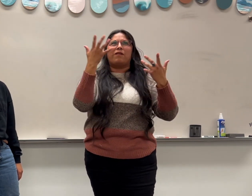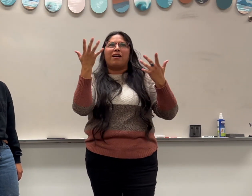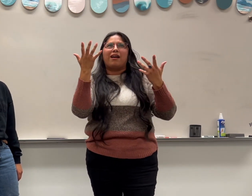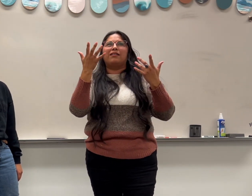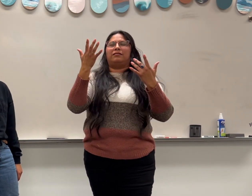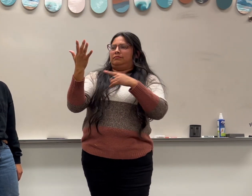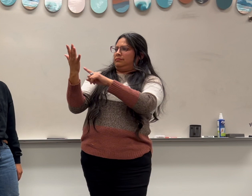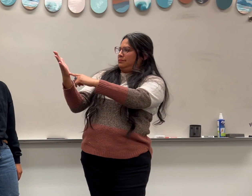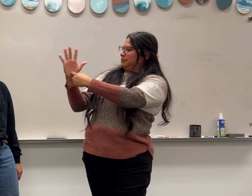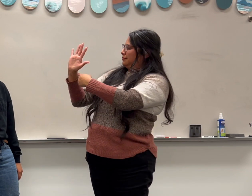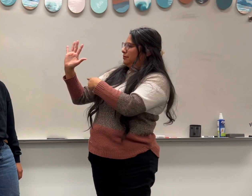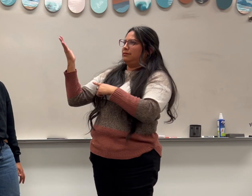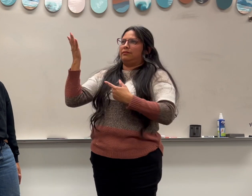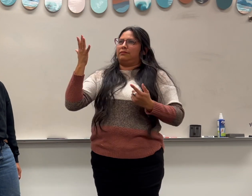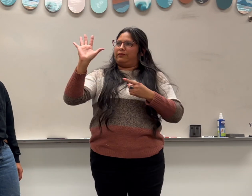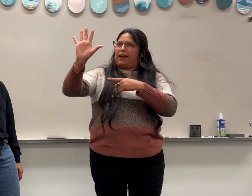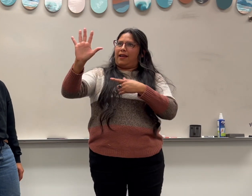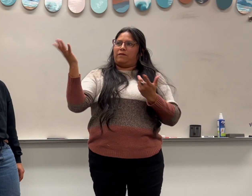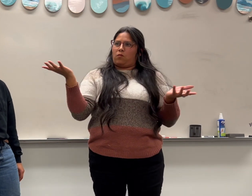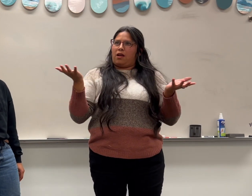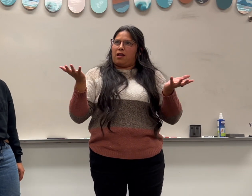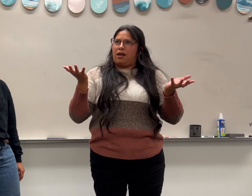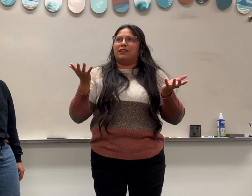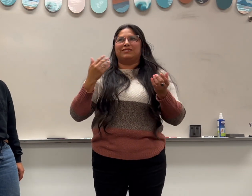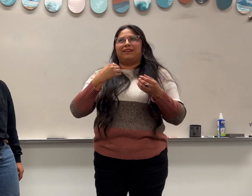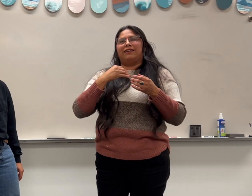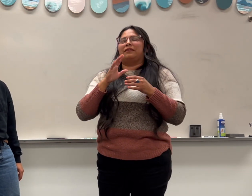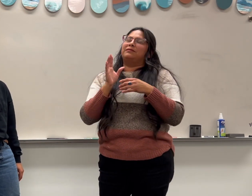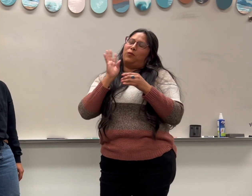it's more fun but it's understanding a lot more of the linguistical aspect of the language like